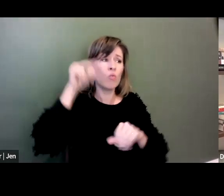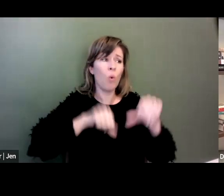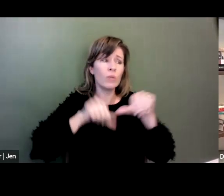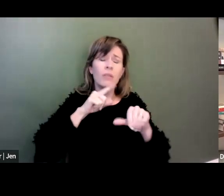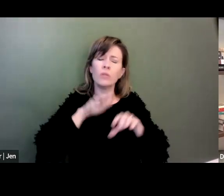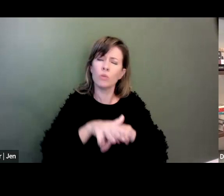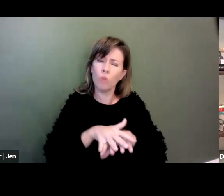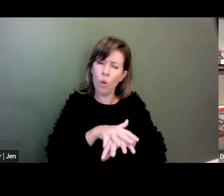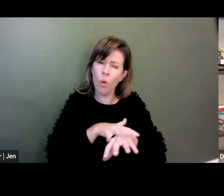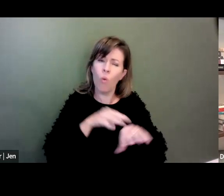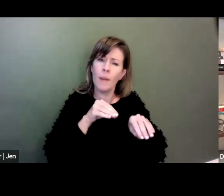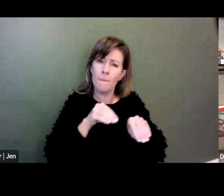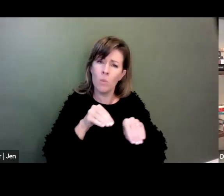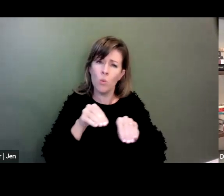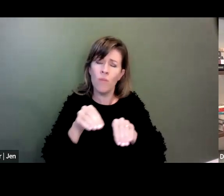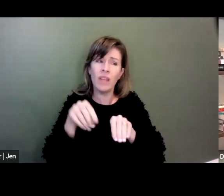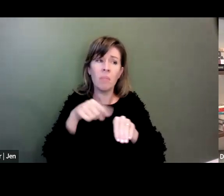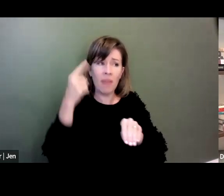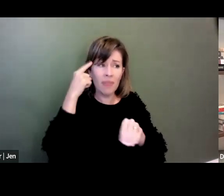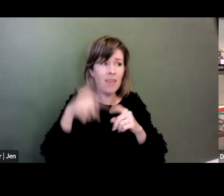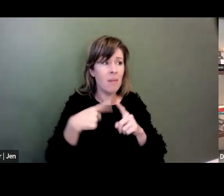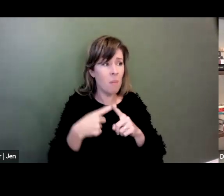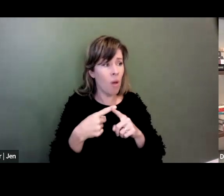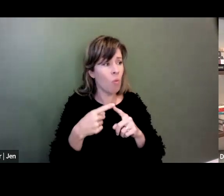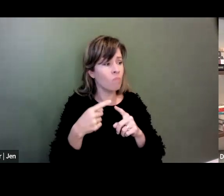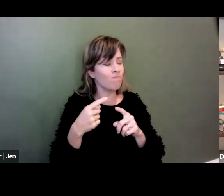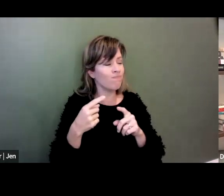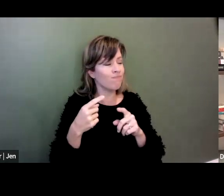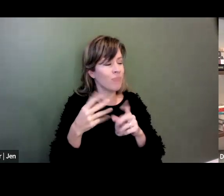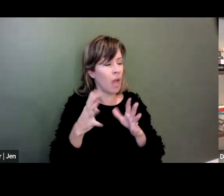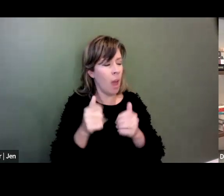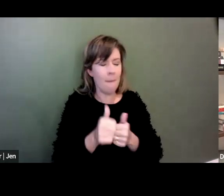moving to this in ways of thinking about beyond the